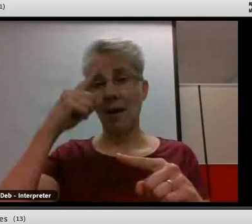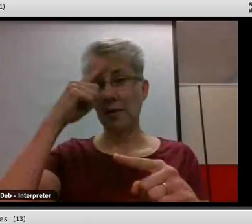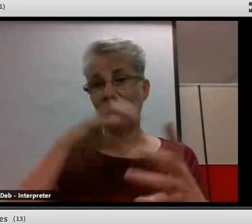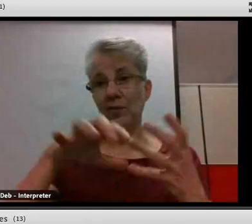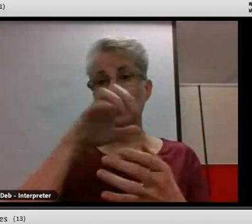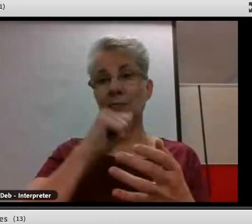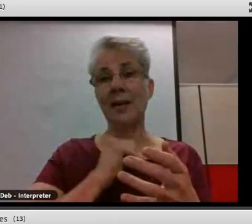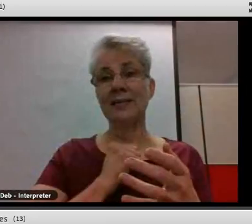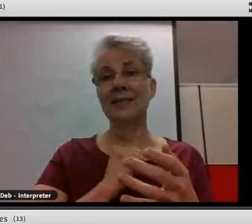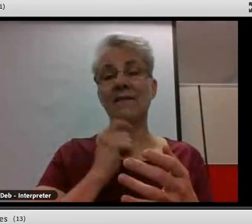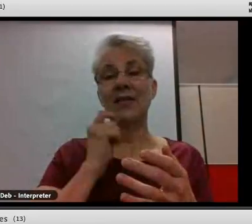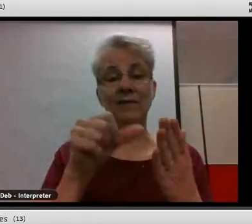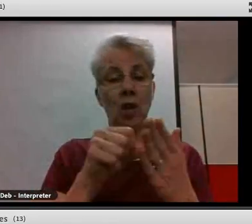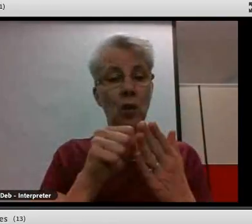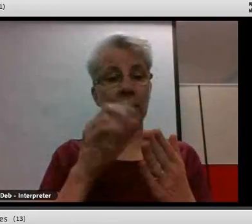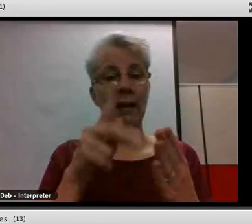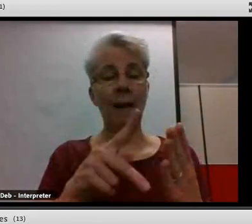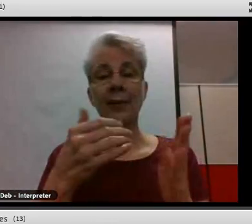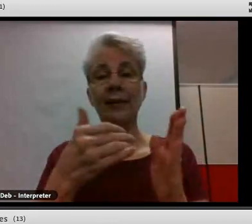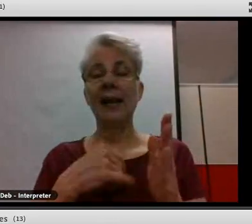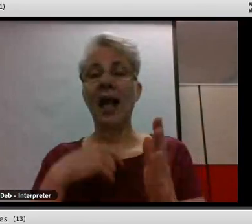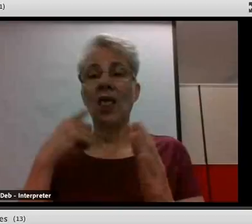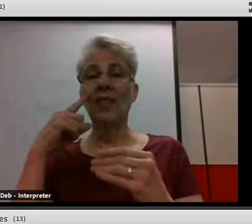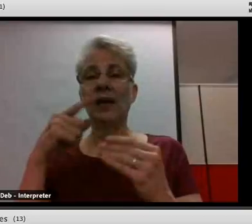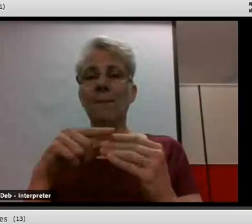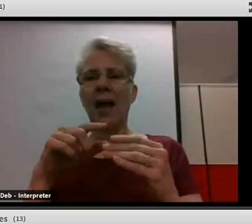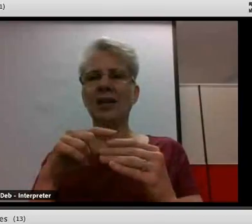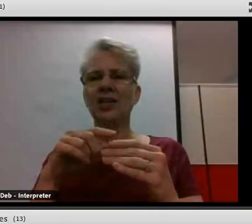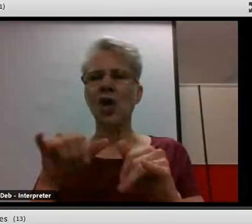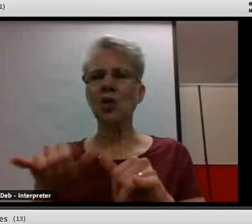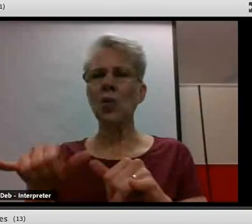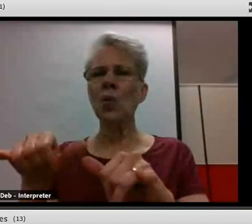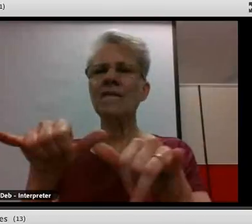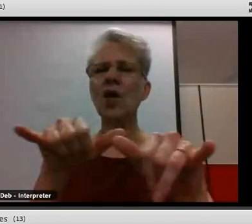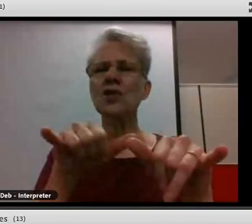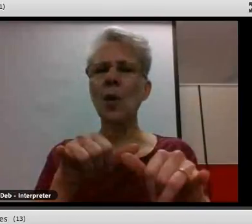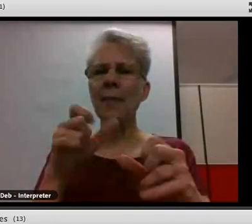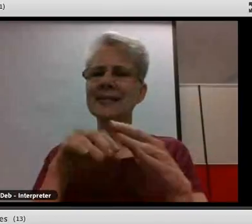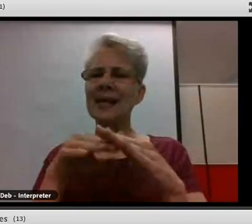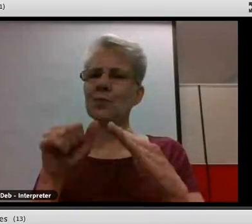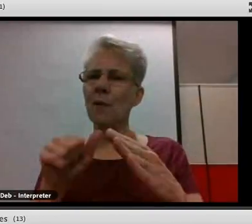and we make assumptions about its accessibility, I've said that a couple times already.